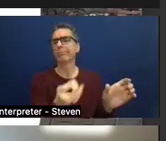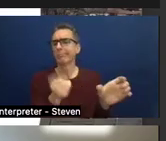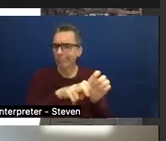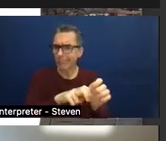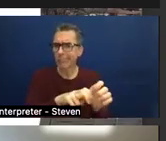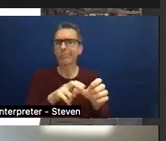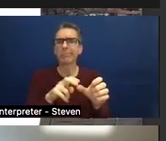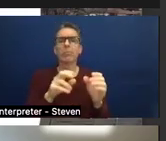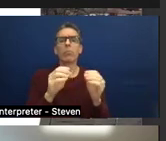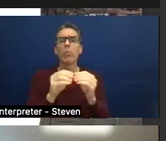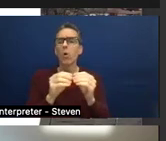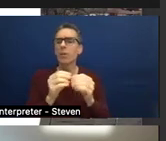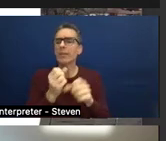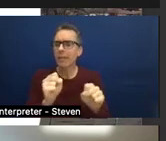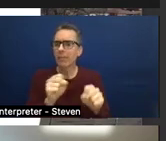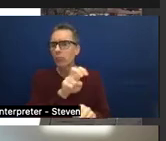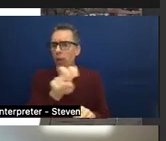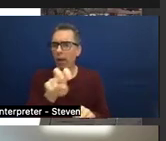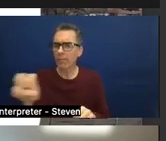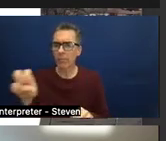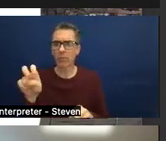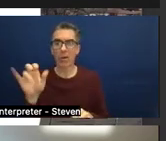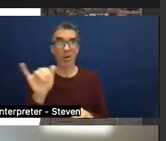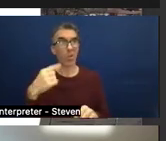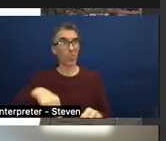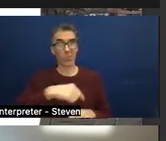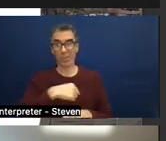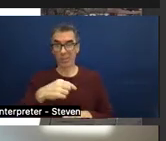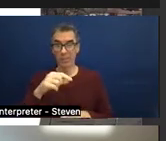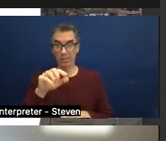and also because we're growing, you know, as a metro region